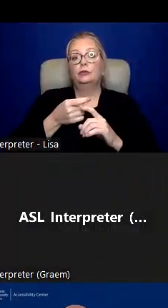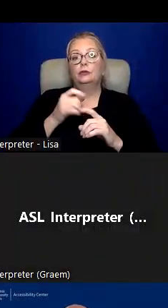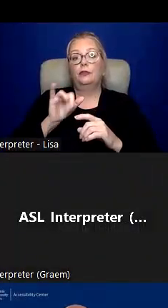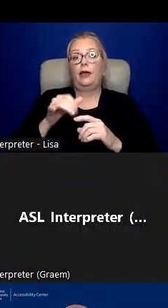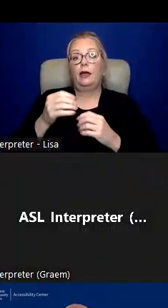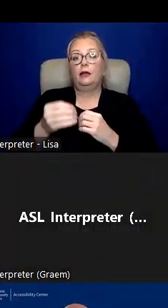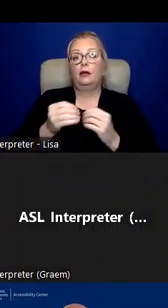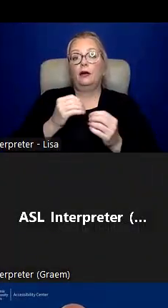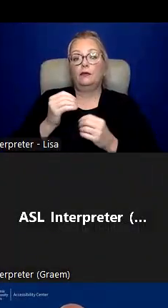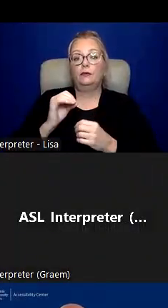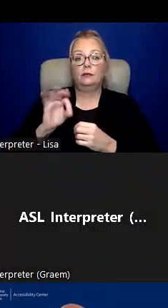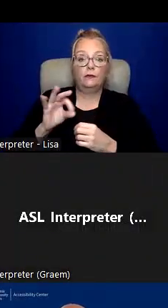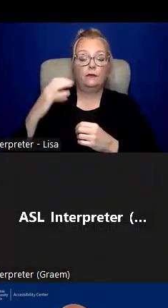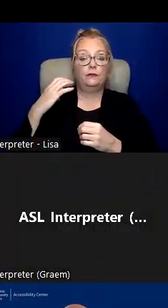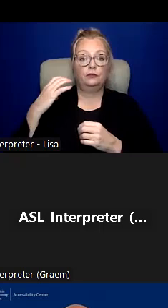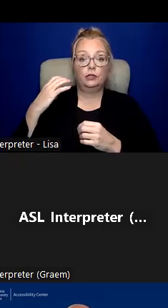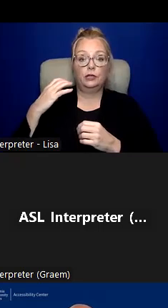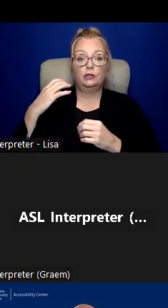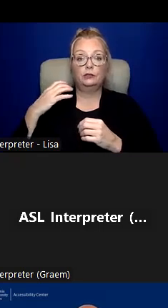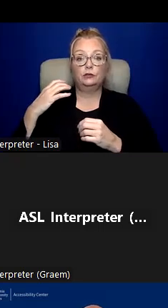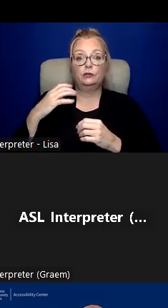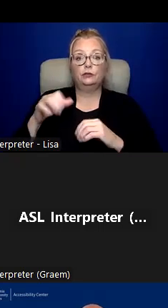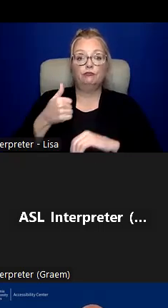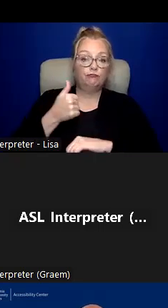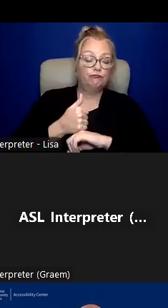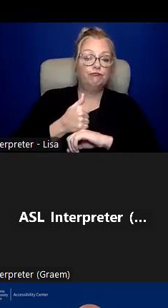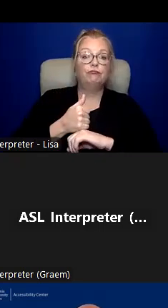brought together to work on initiatives to get the campus